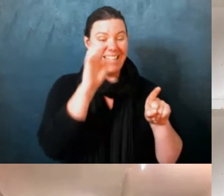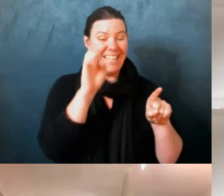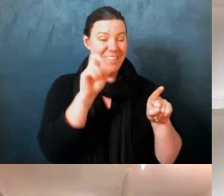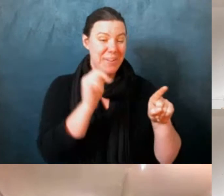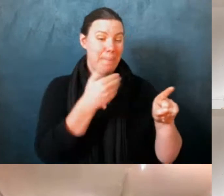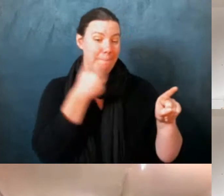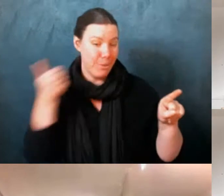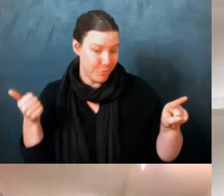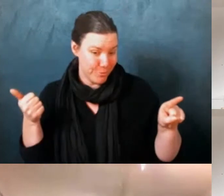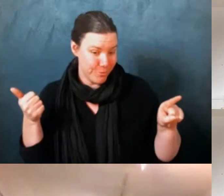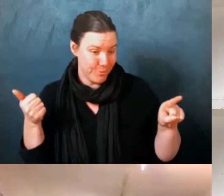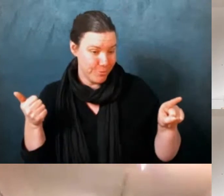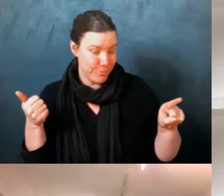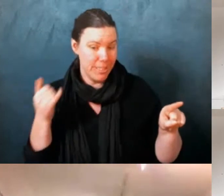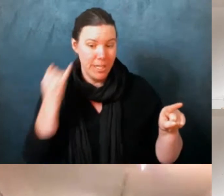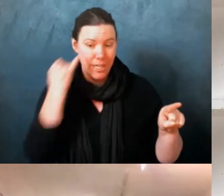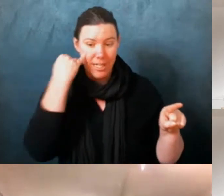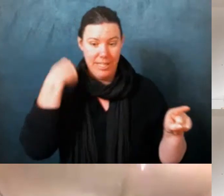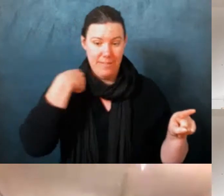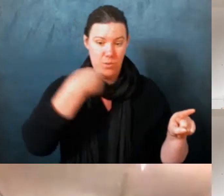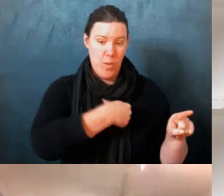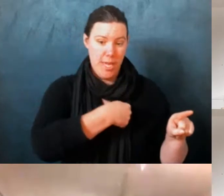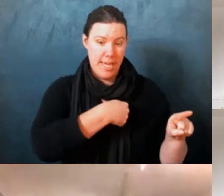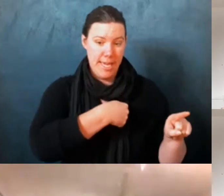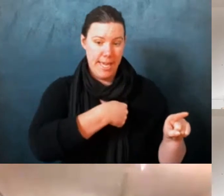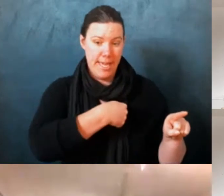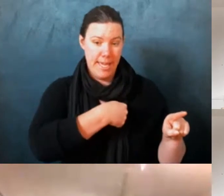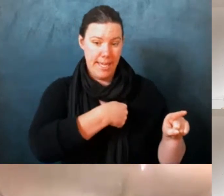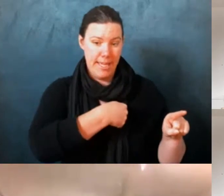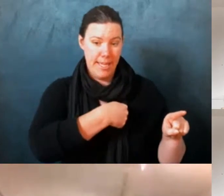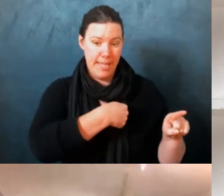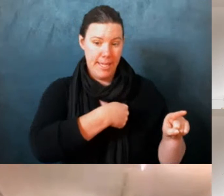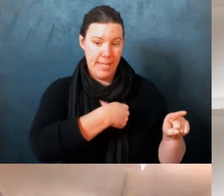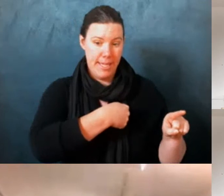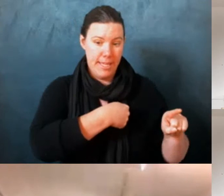if we work to encourage and require in whatever way we can,